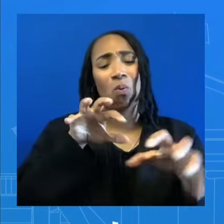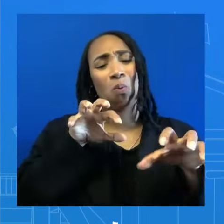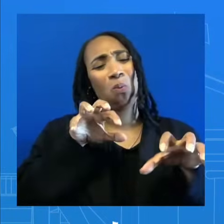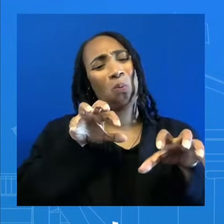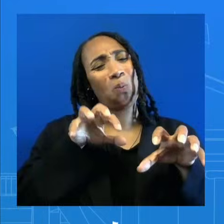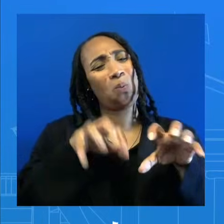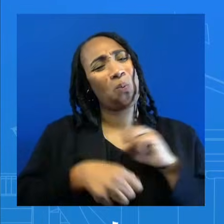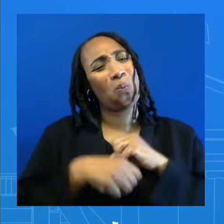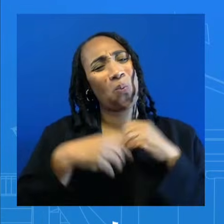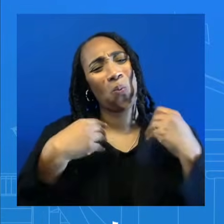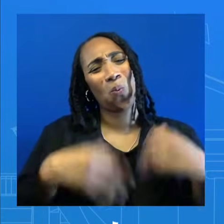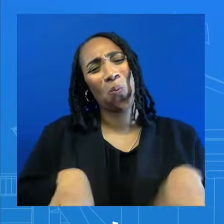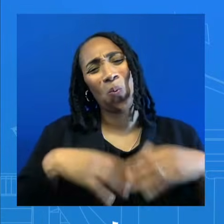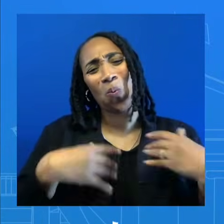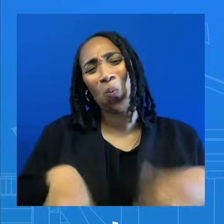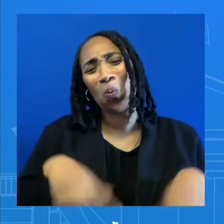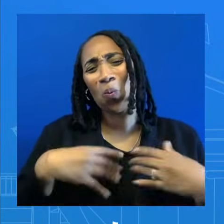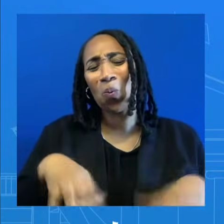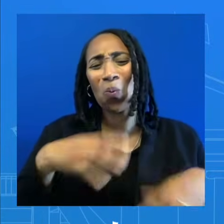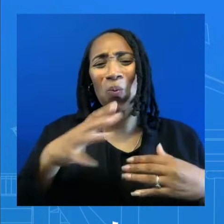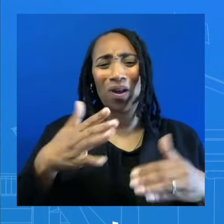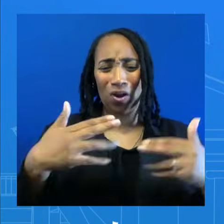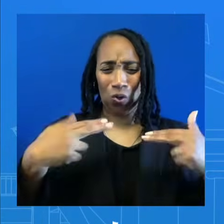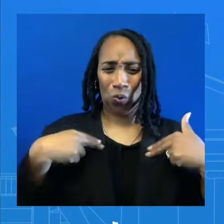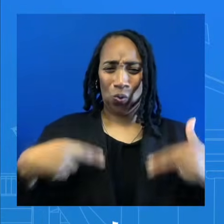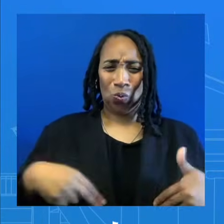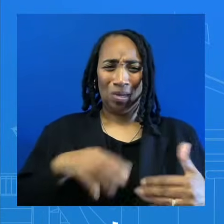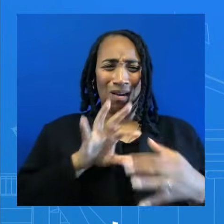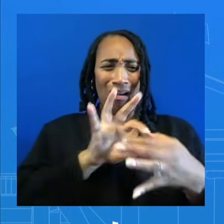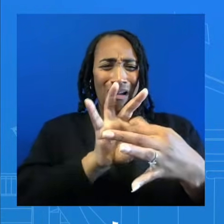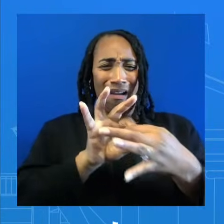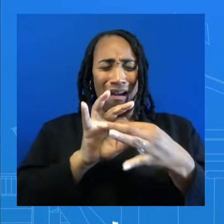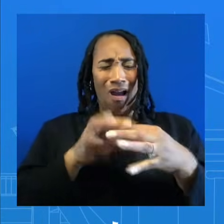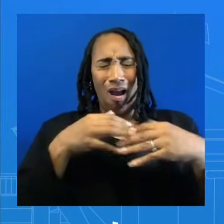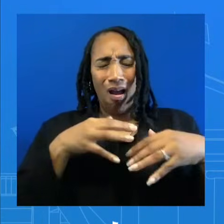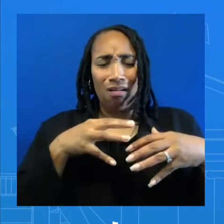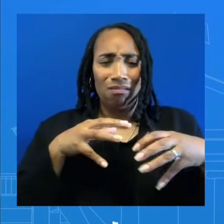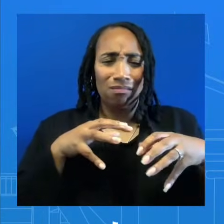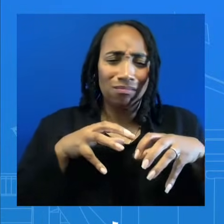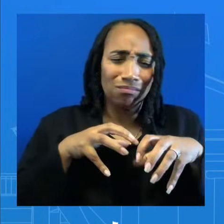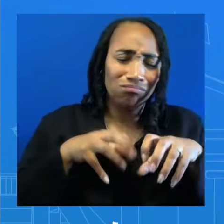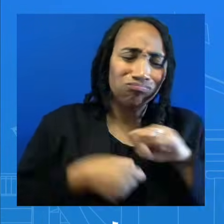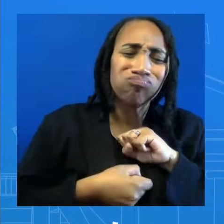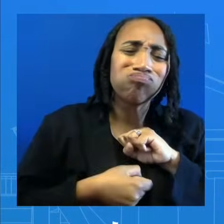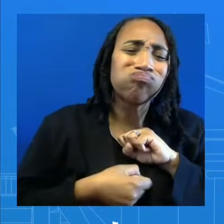it is a heartbreaking, heartbreaking moment. And obviously our hearts go out to the families